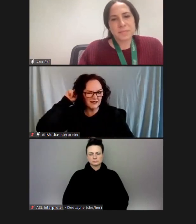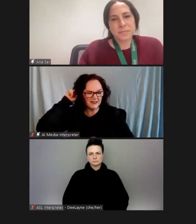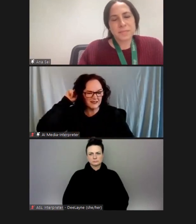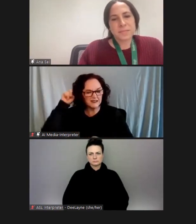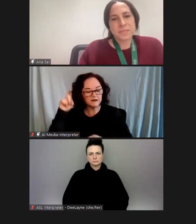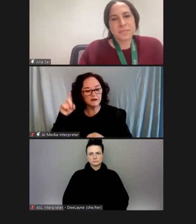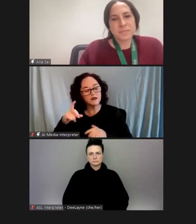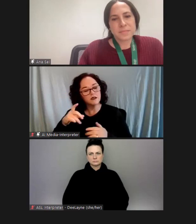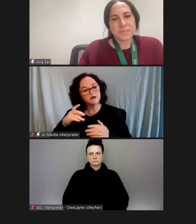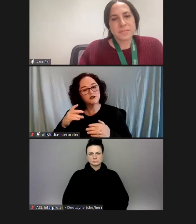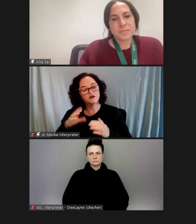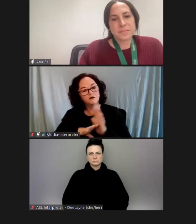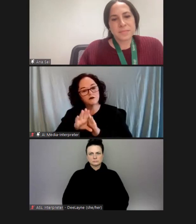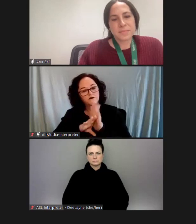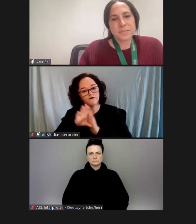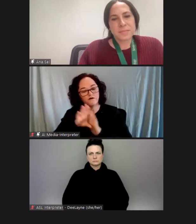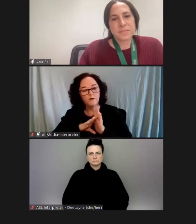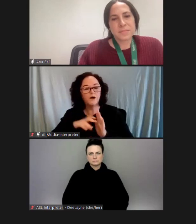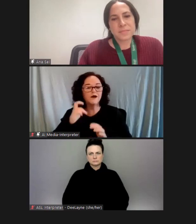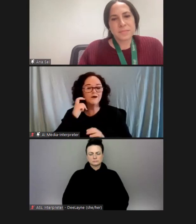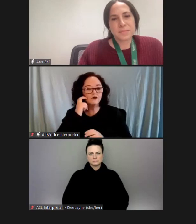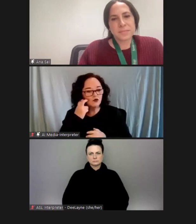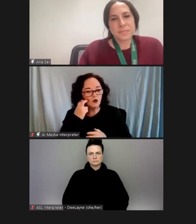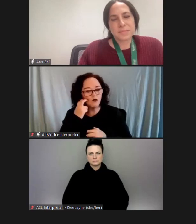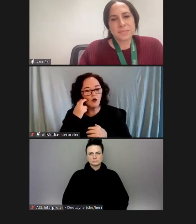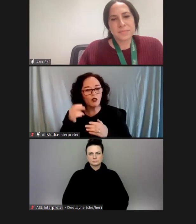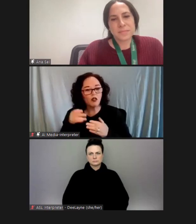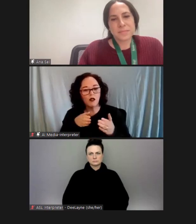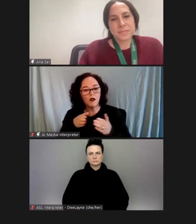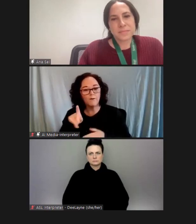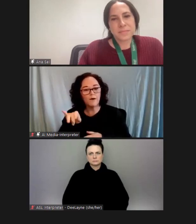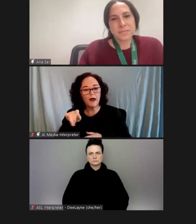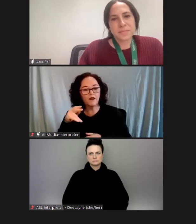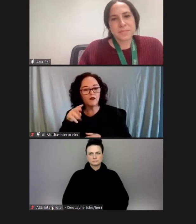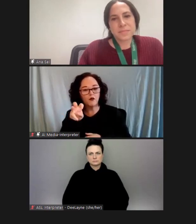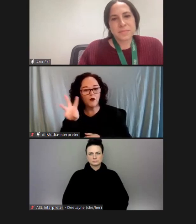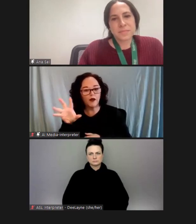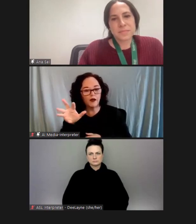that is one of our biggest things with